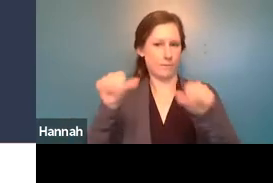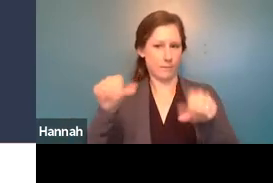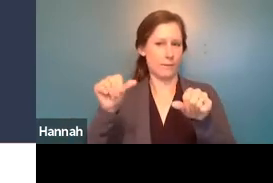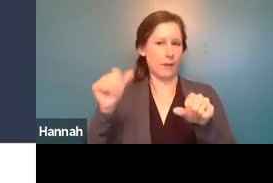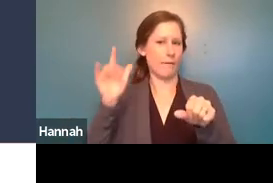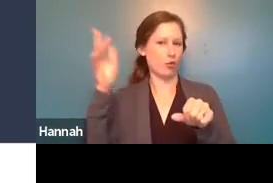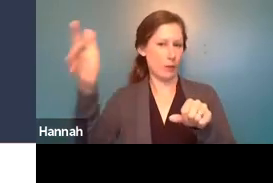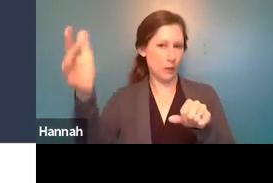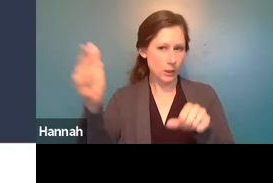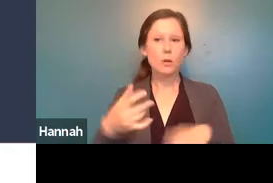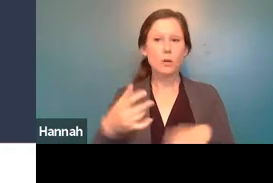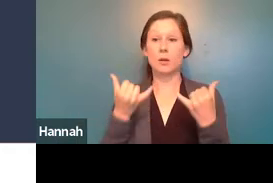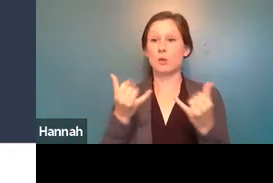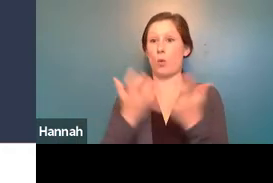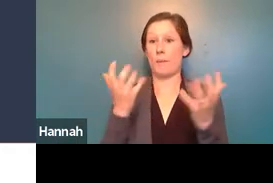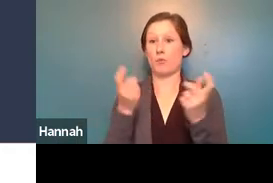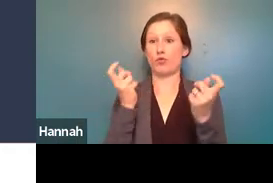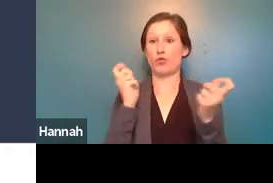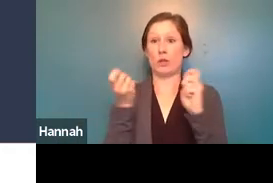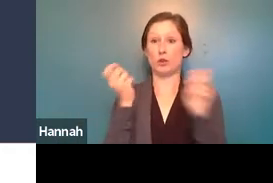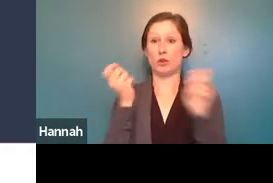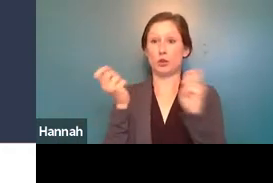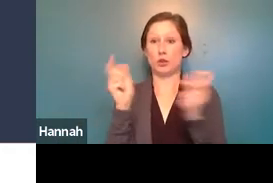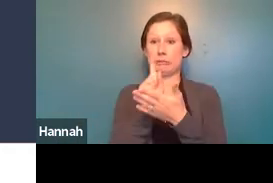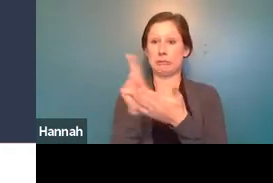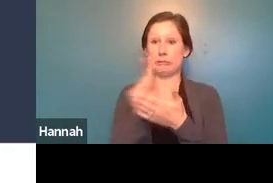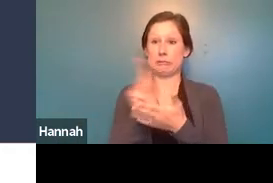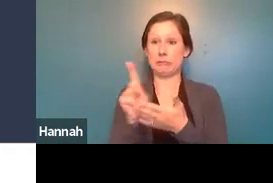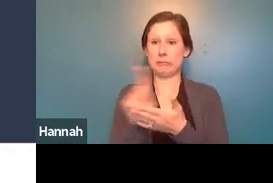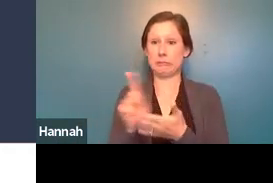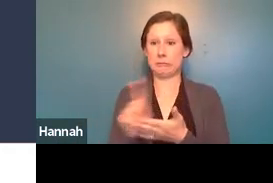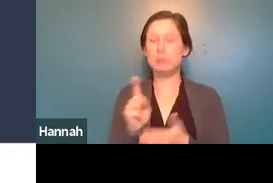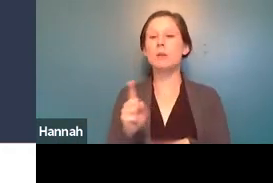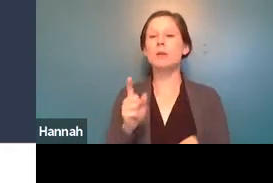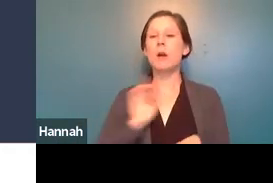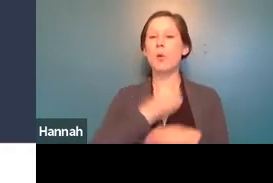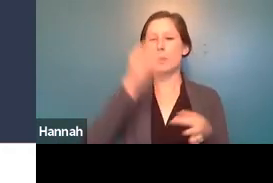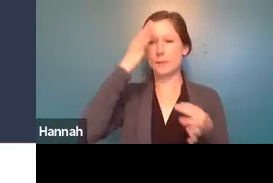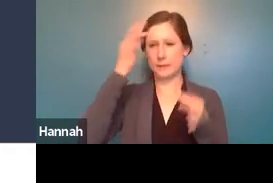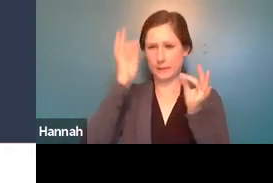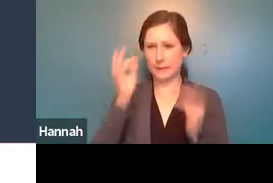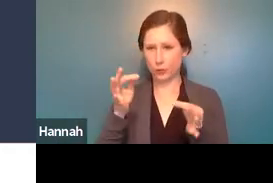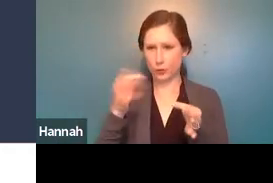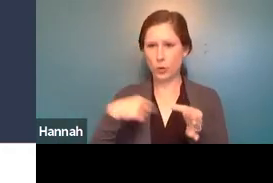there's been so much changing every week--actually the decision for us to--we made the decision at the end of last